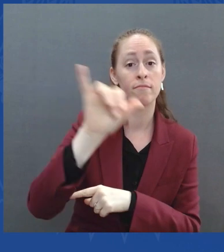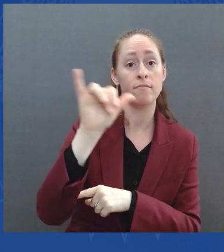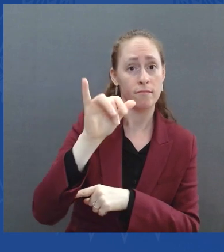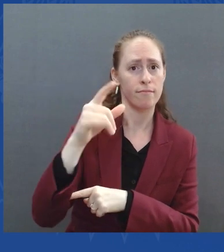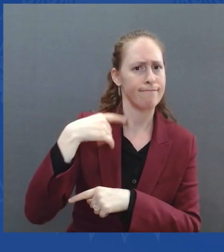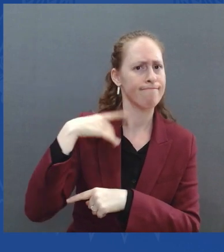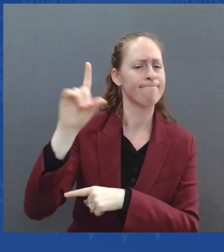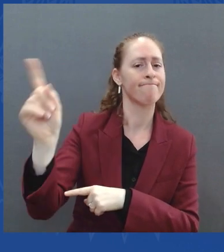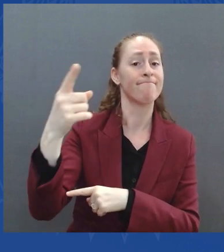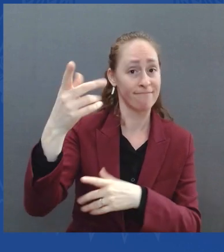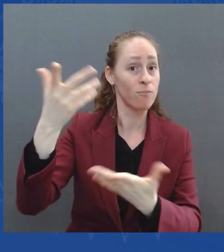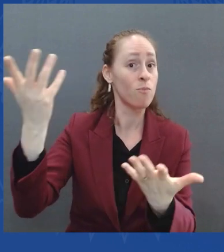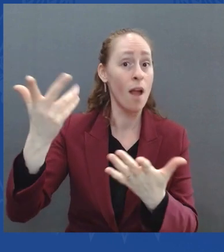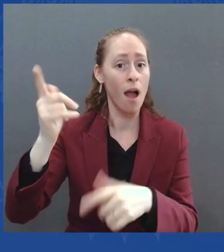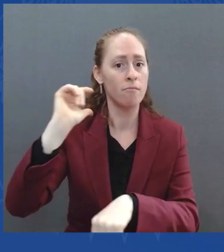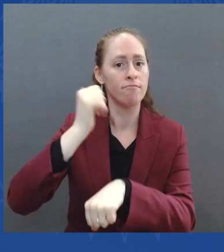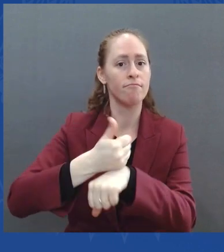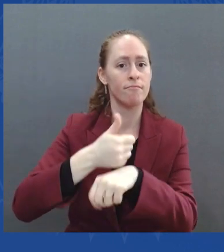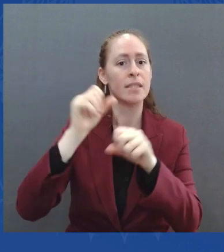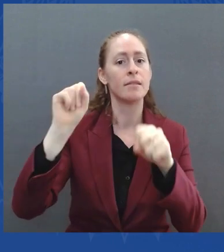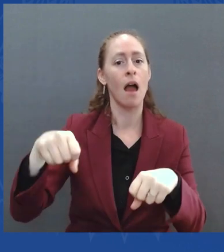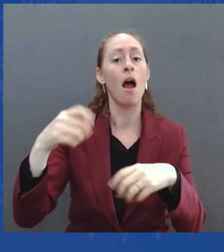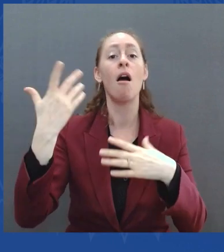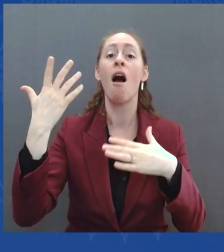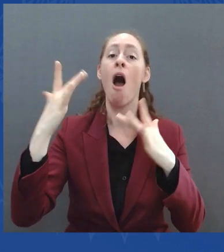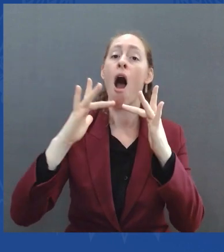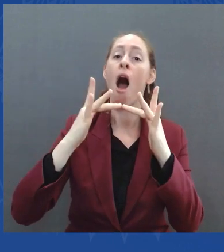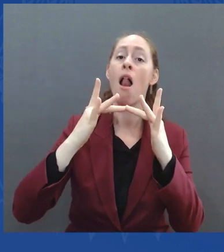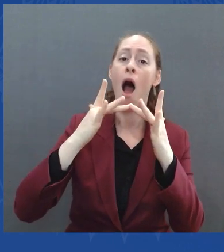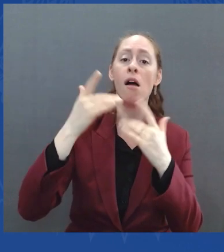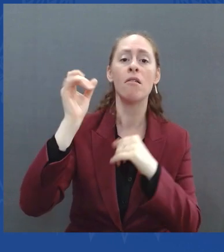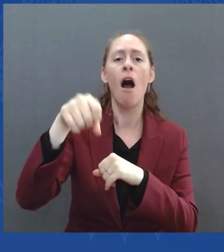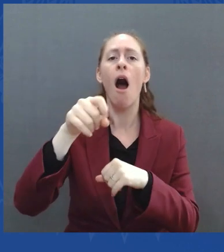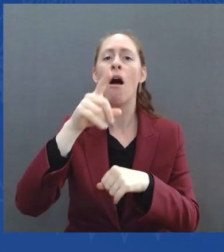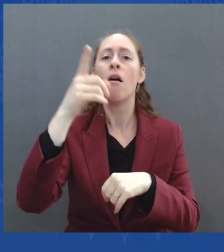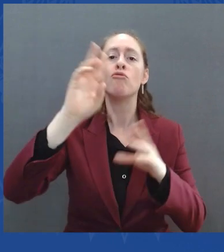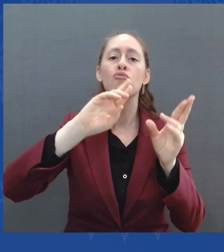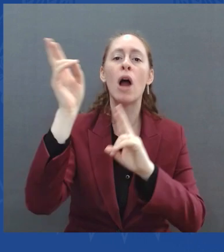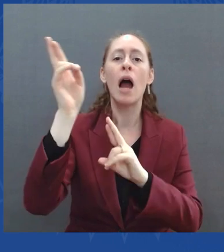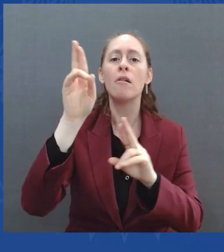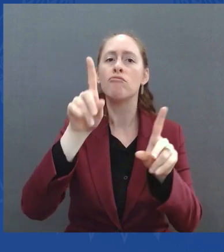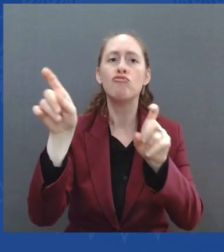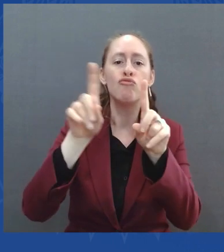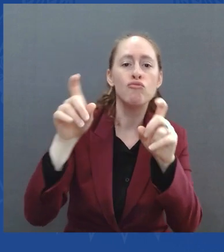an online public dashboard updated weekly with local and national service performance data.